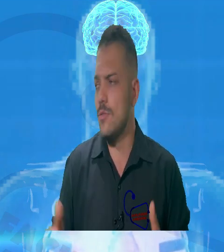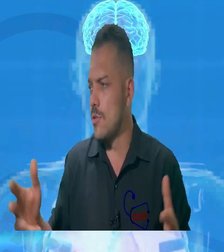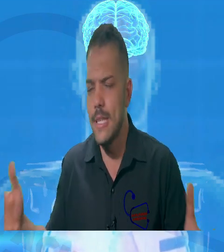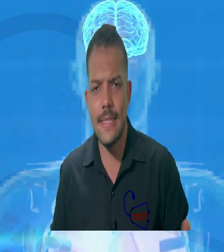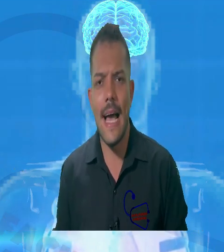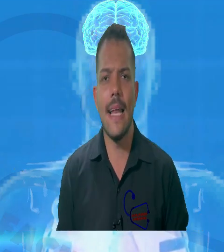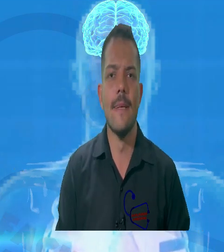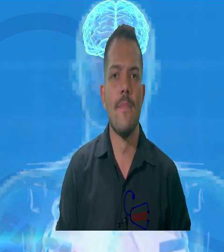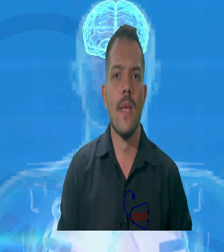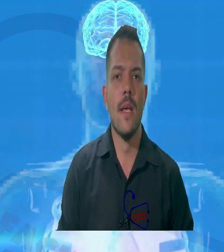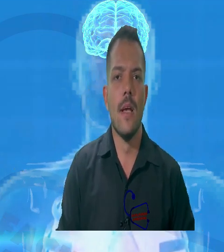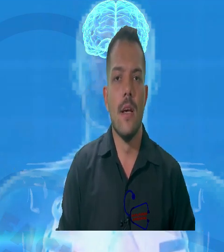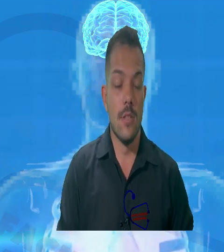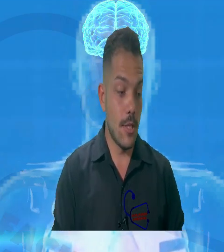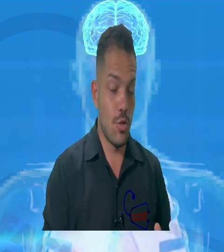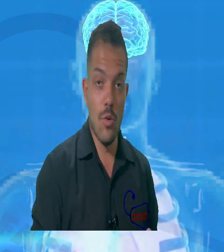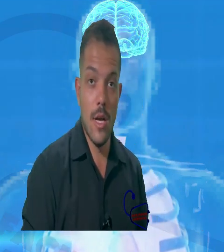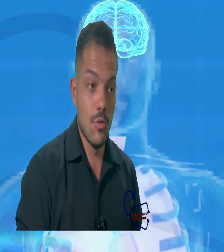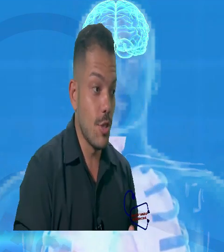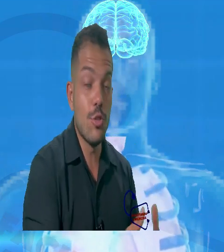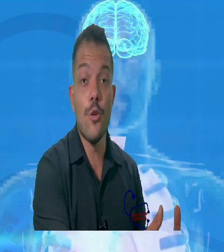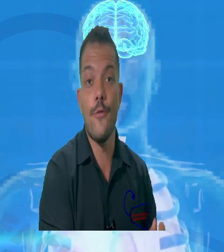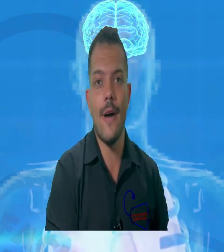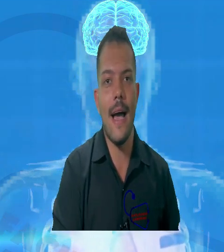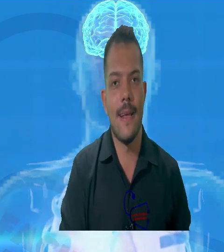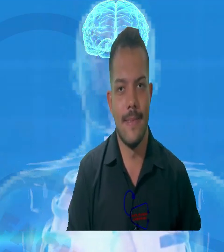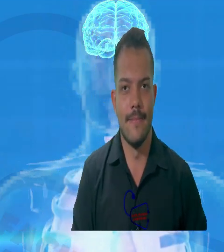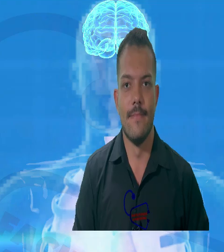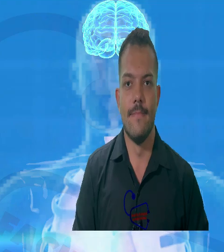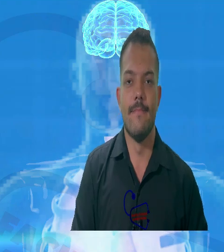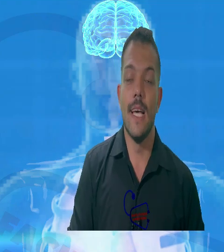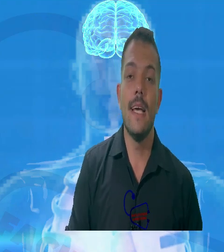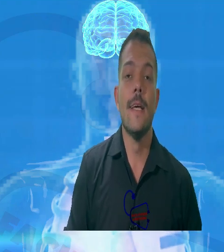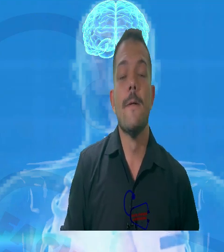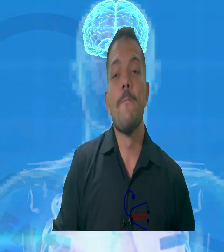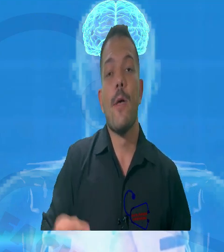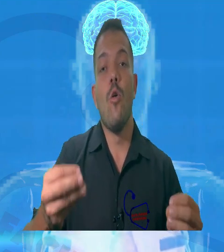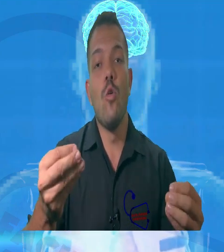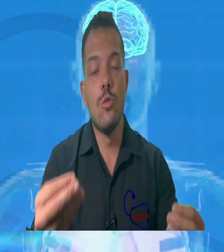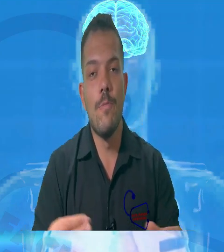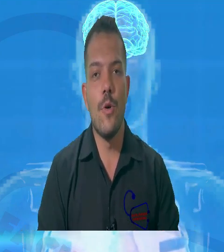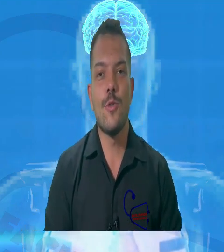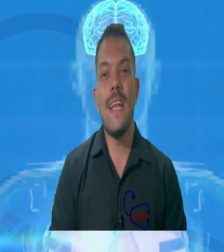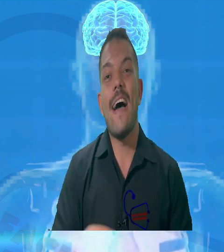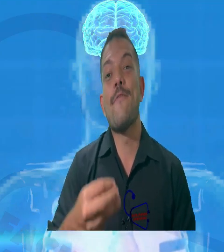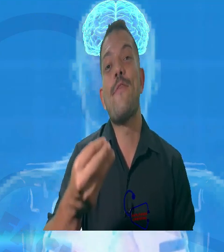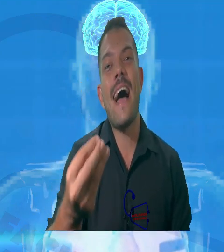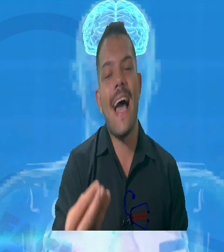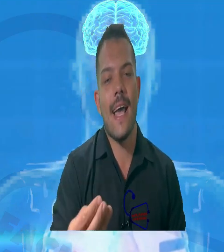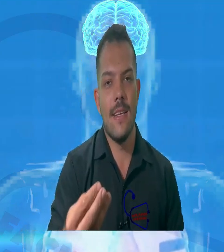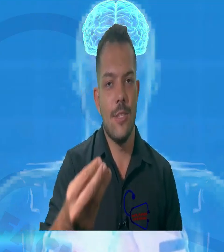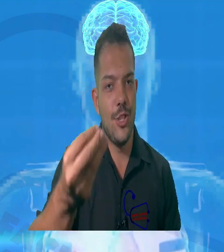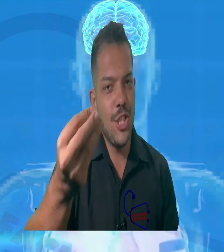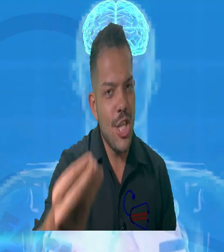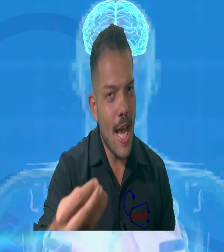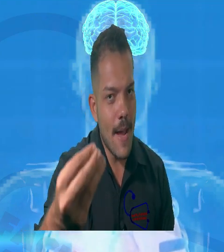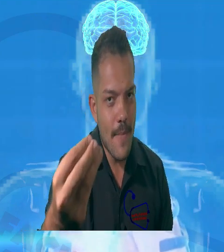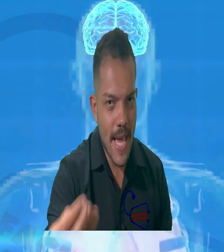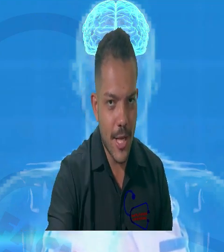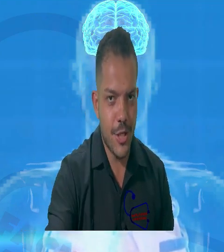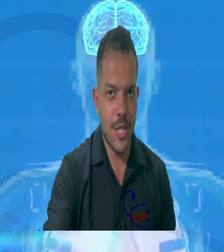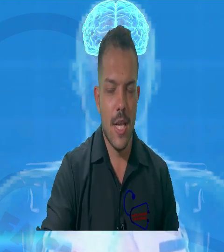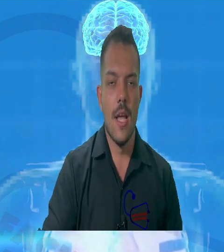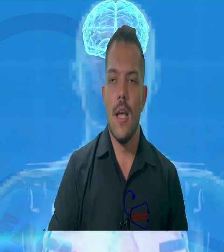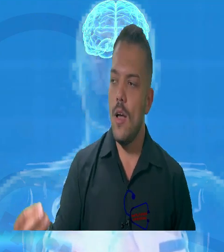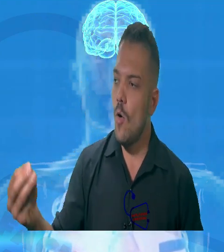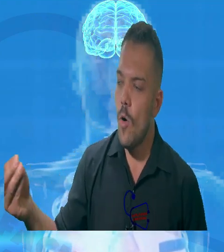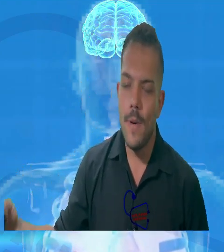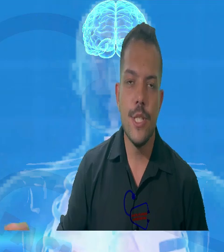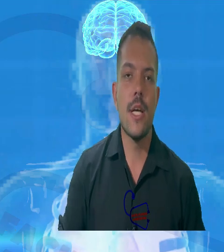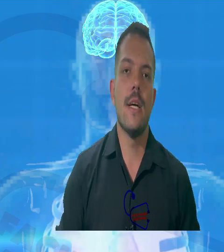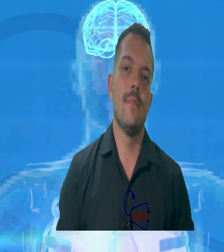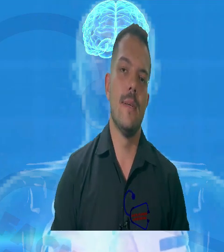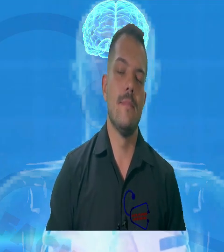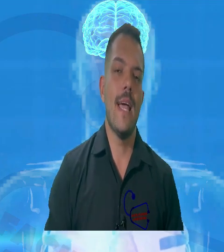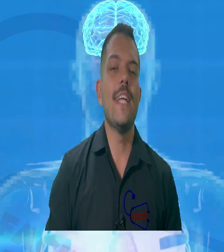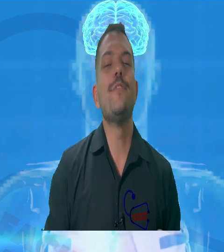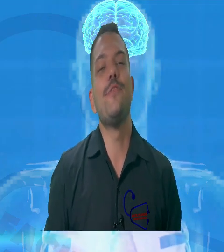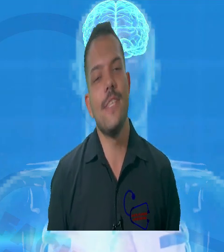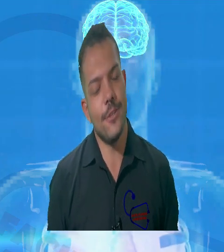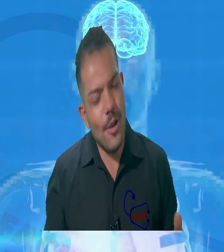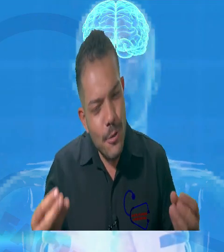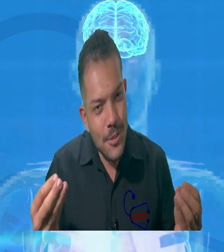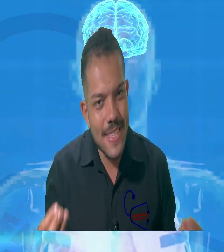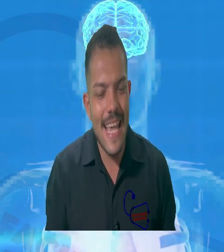your living room, on your sofa, right? Another point, washing bed linen daily is difficult, I know it